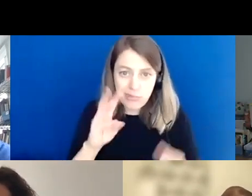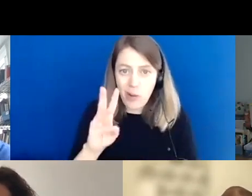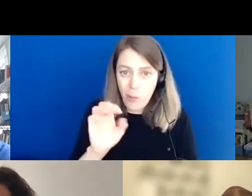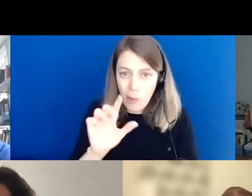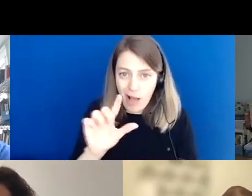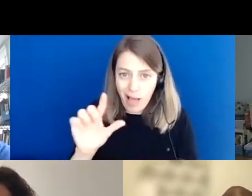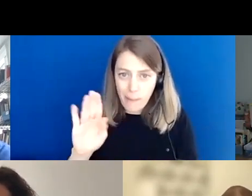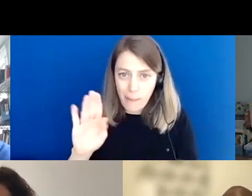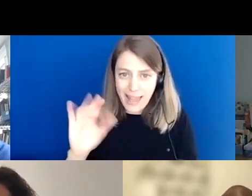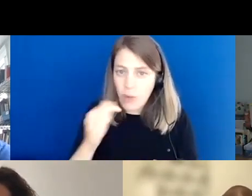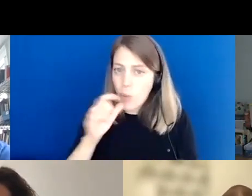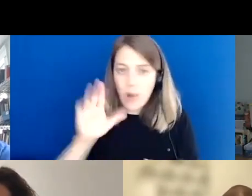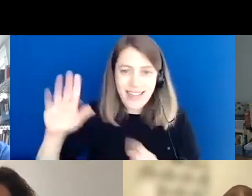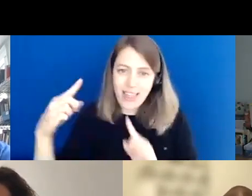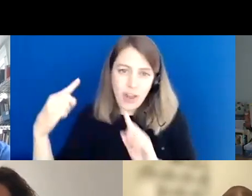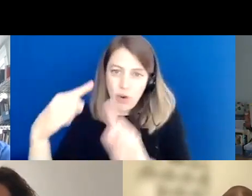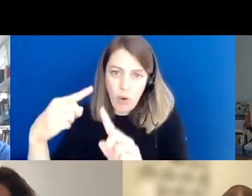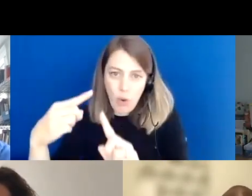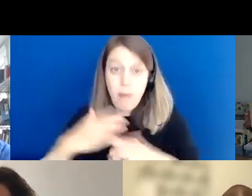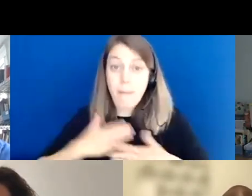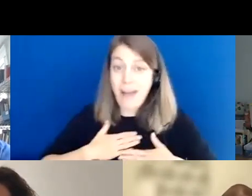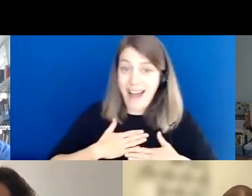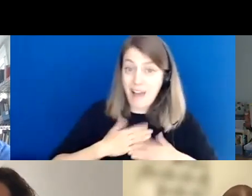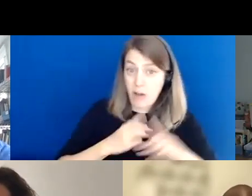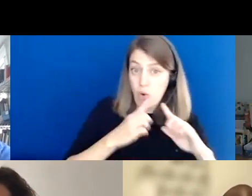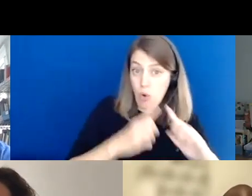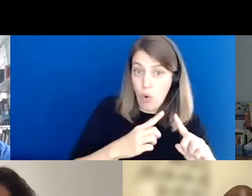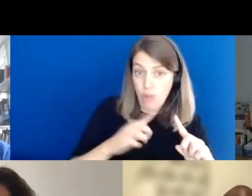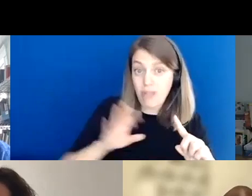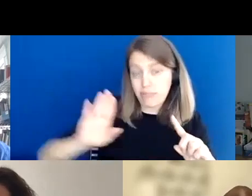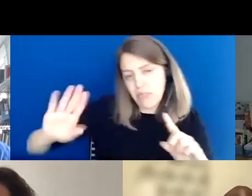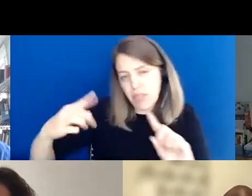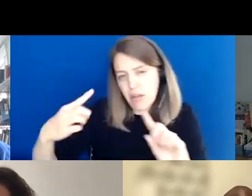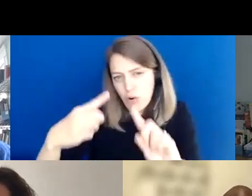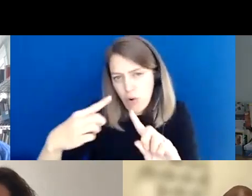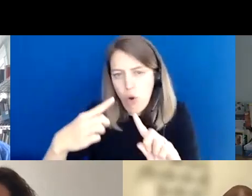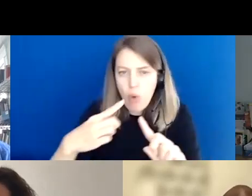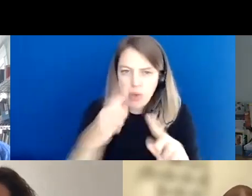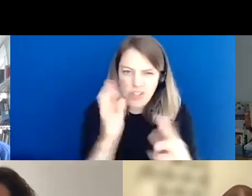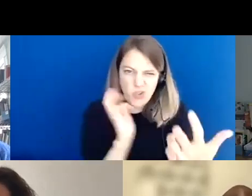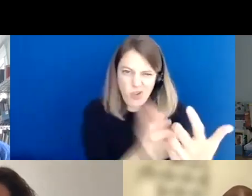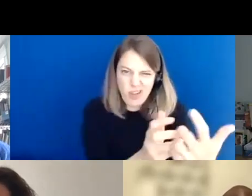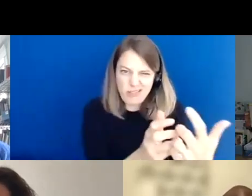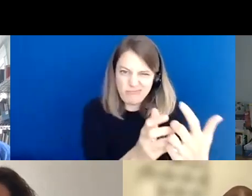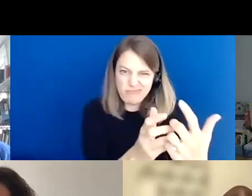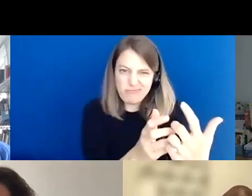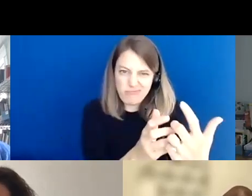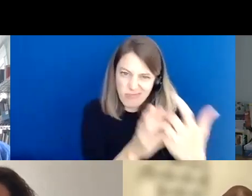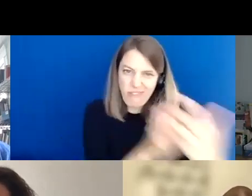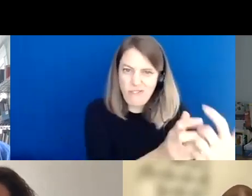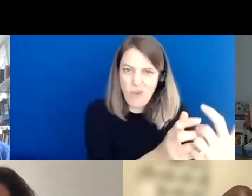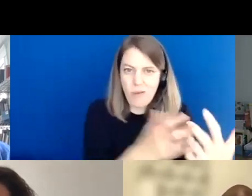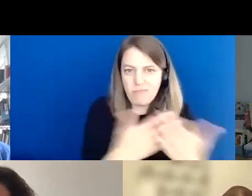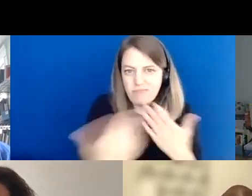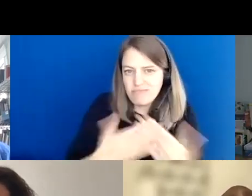My goal was to conform, regardless of how I felt. Of course, it didn't work. I was still autistic.